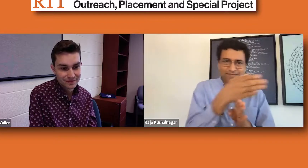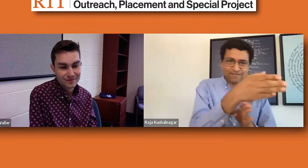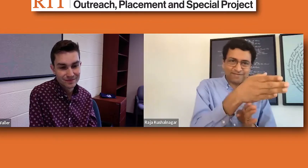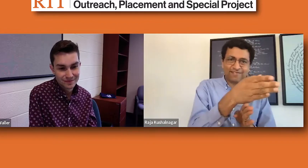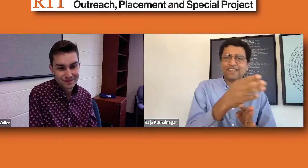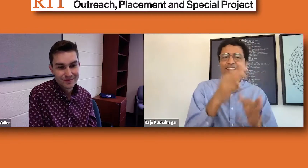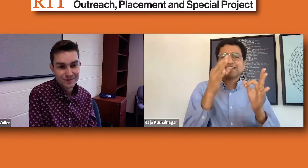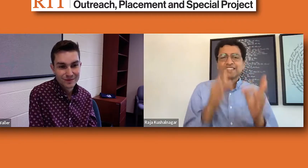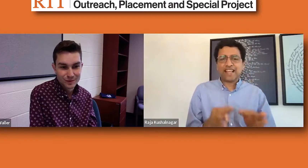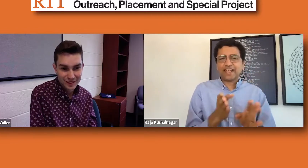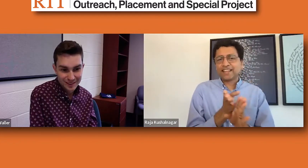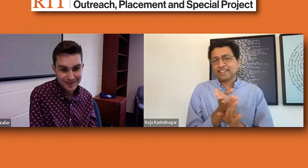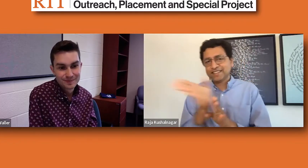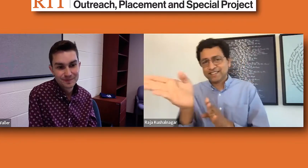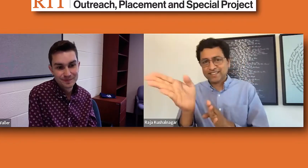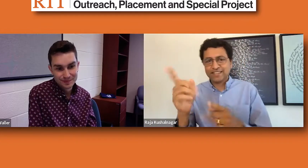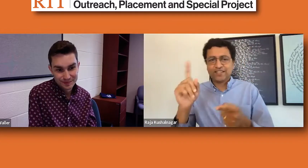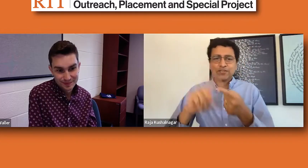and I wasn't sure which way I wanted to go.